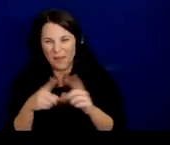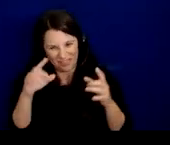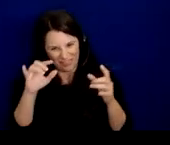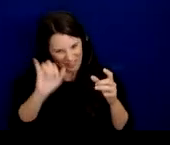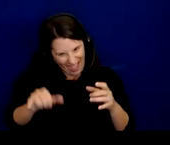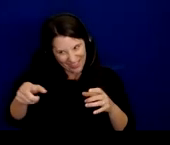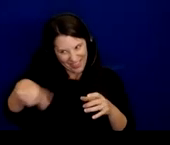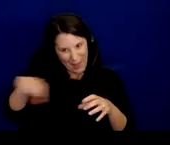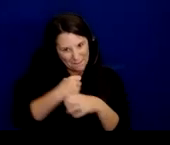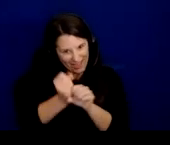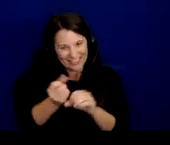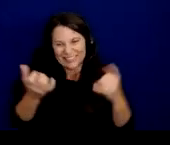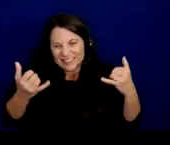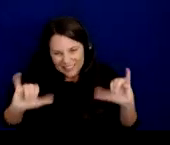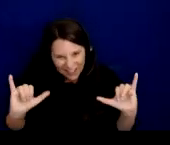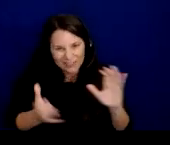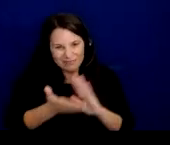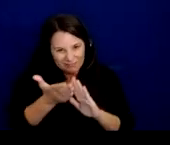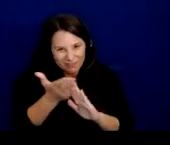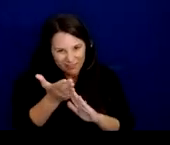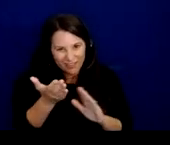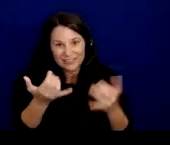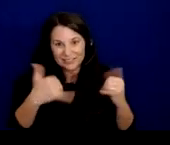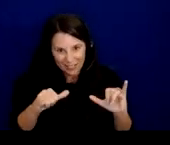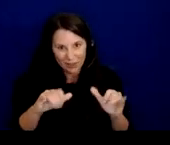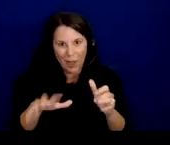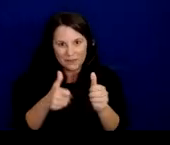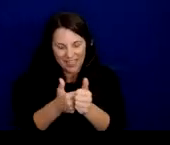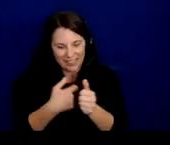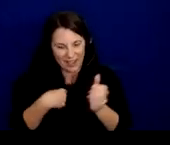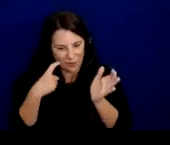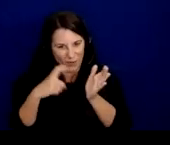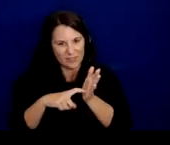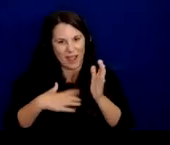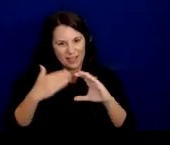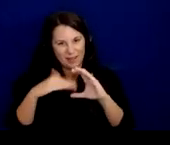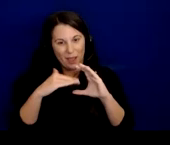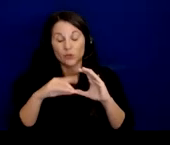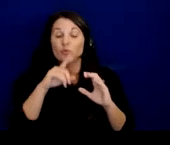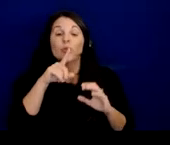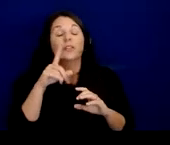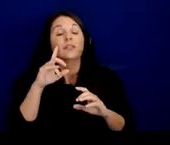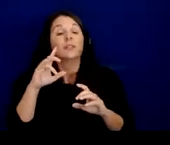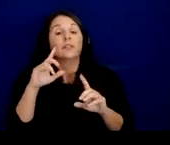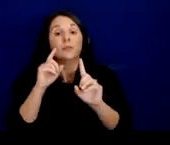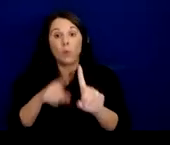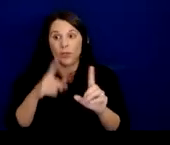They still get updated updates about it in my email. So encouraging students that have identified problems